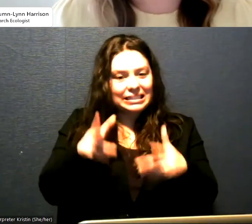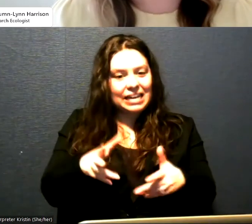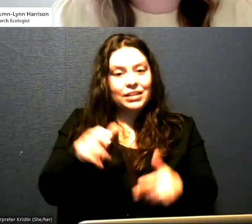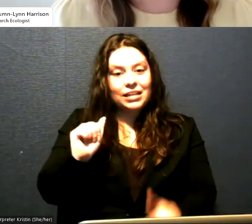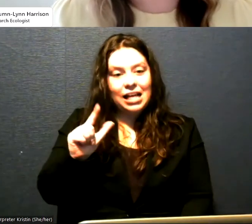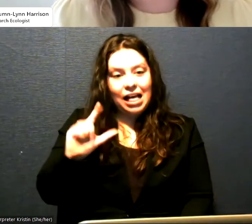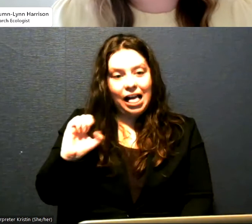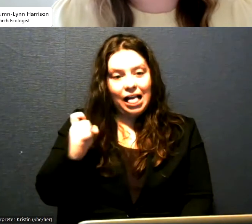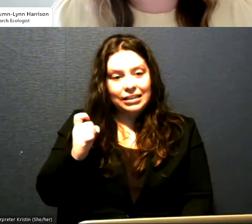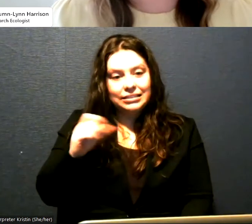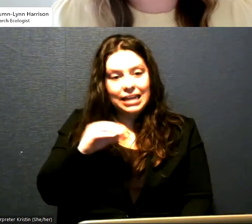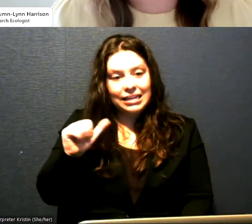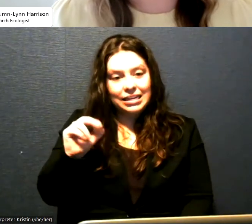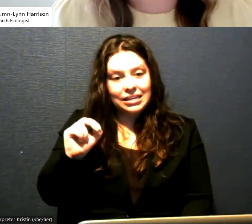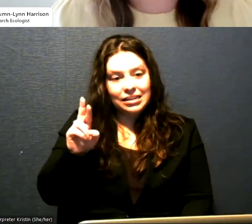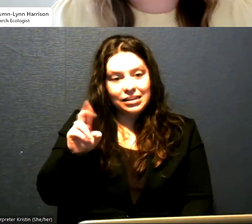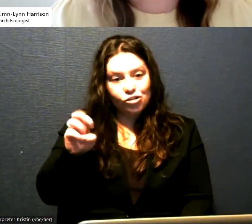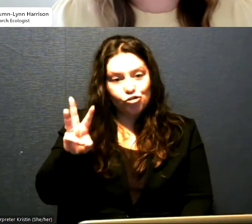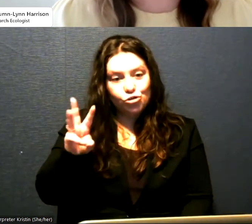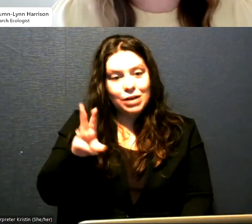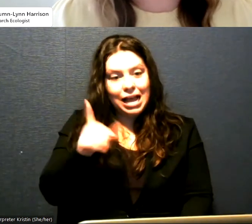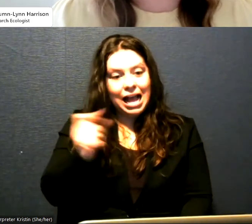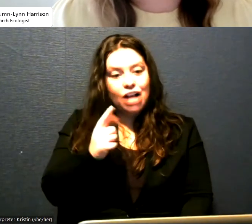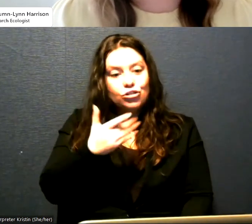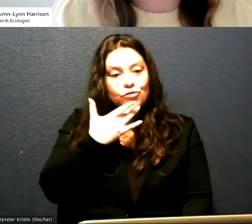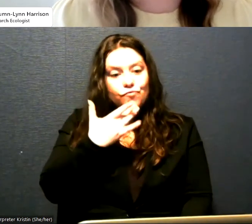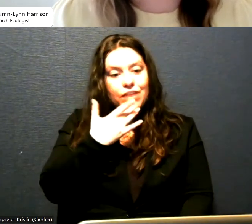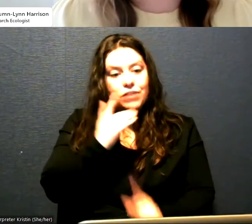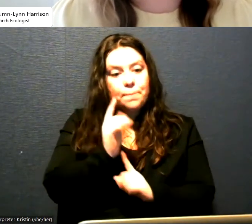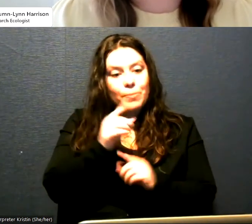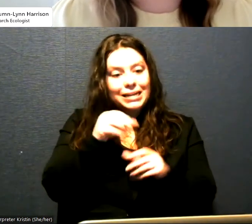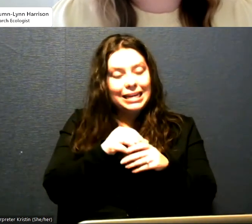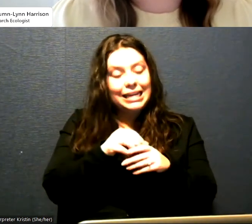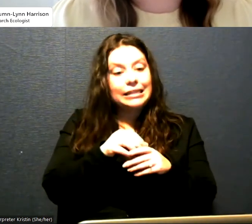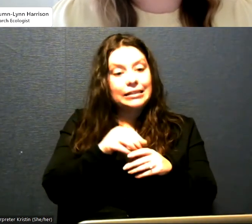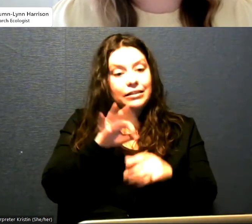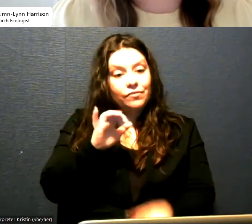"What's your favorite moment in the field?" and that's for you Autumn-Lynn, and then after she answers